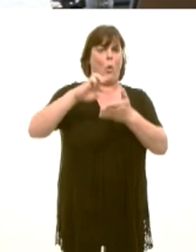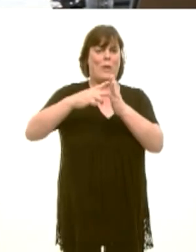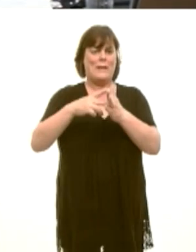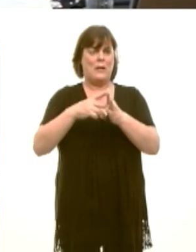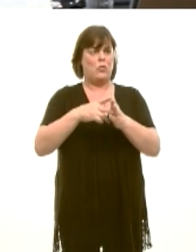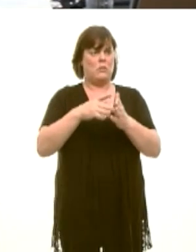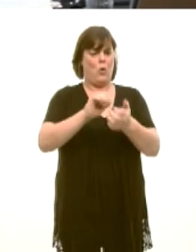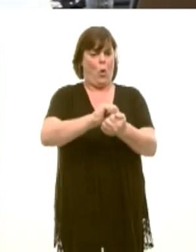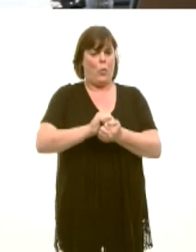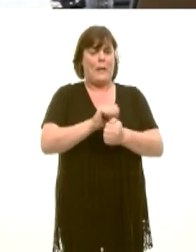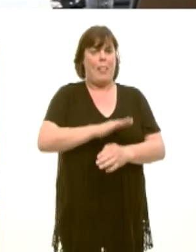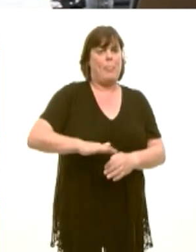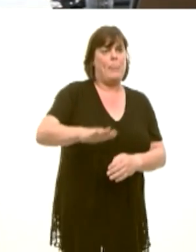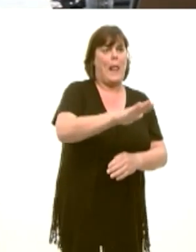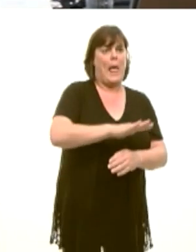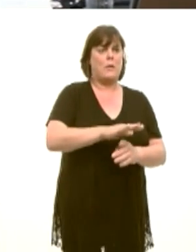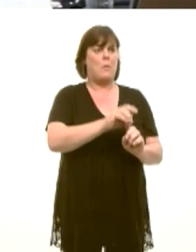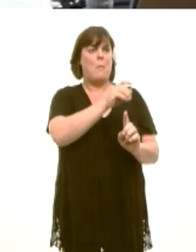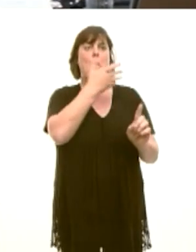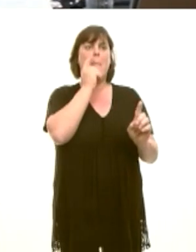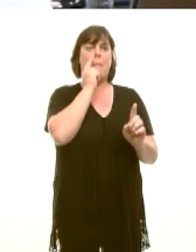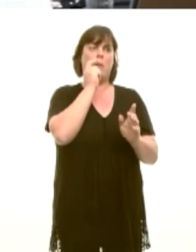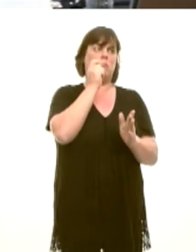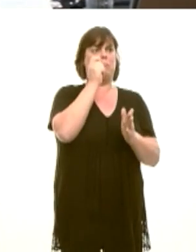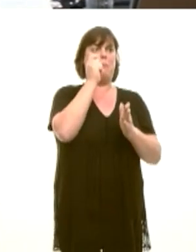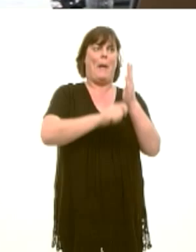price of the house because the land isnít within the ownership of the person. Through